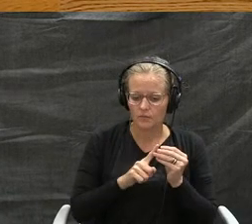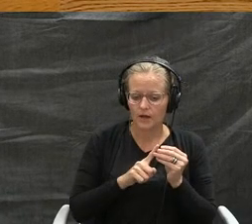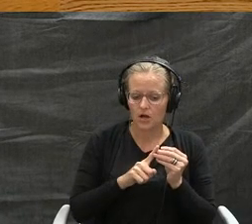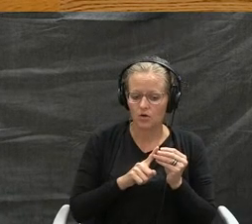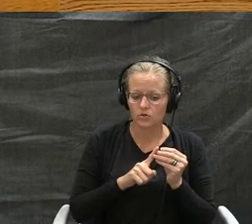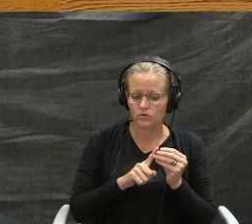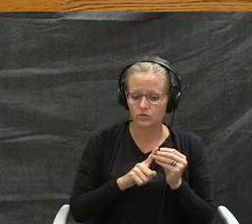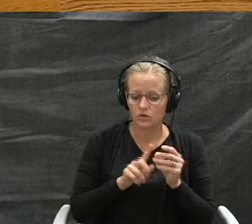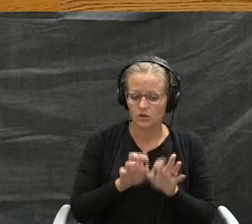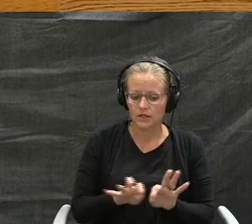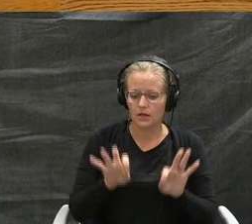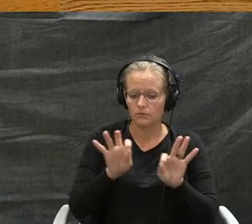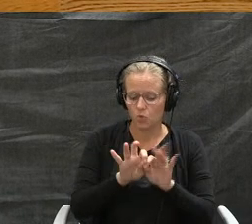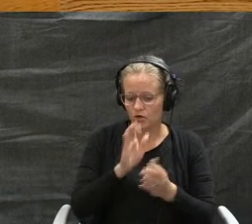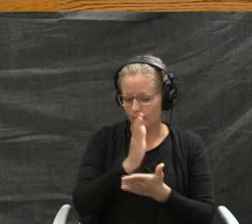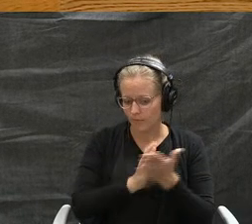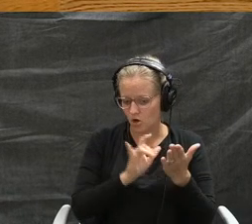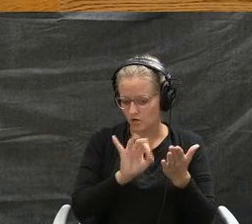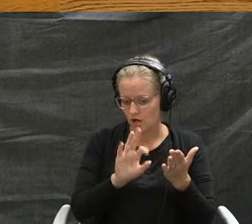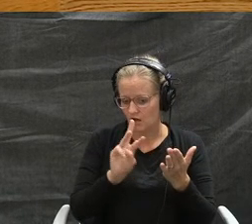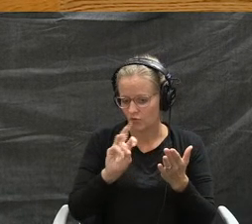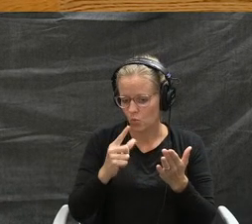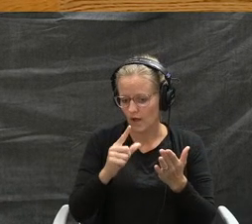Is also. Sing